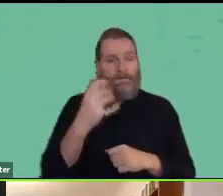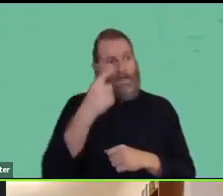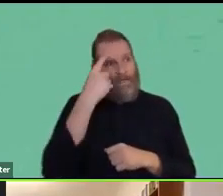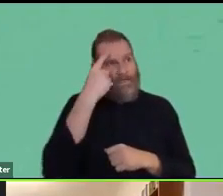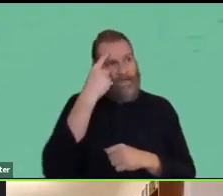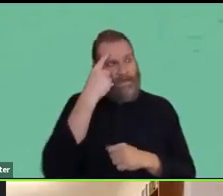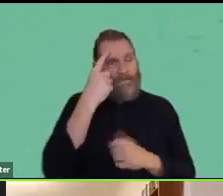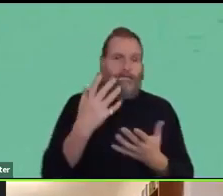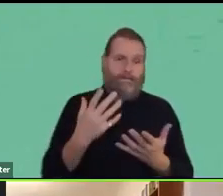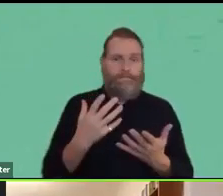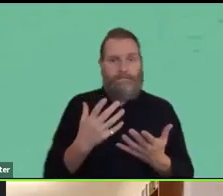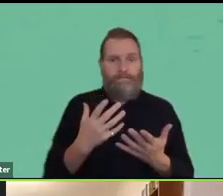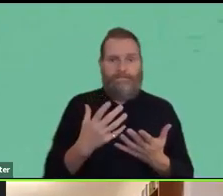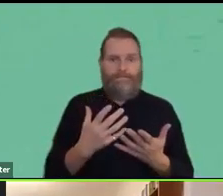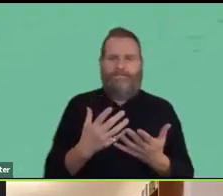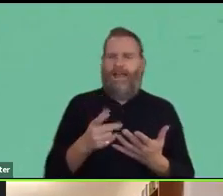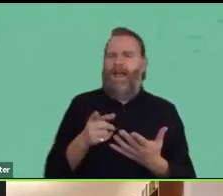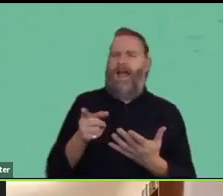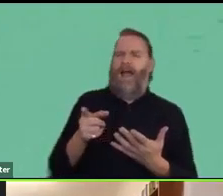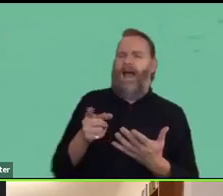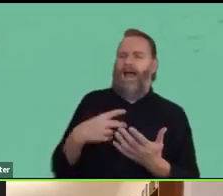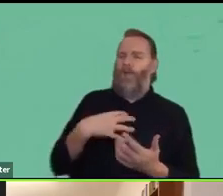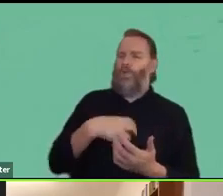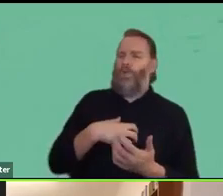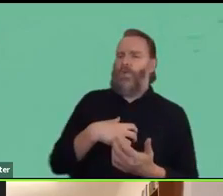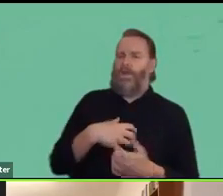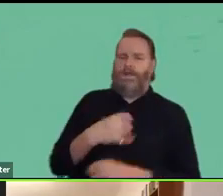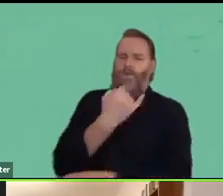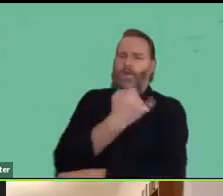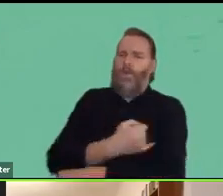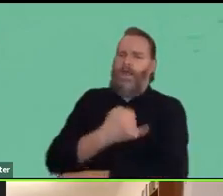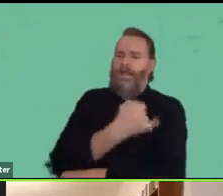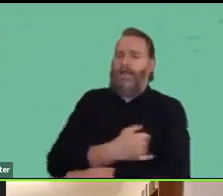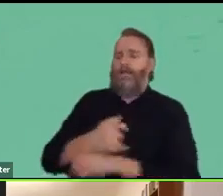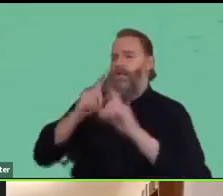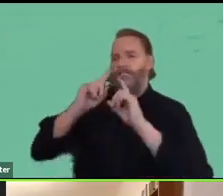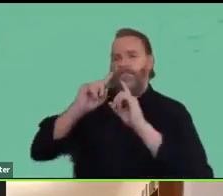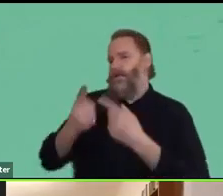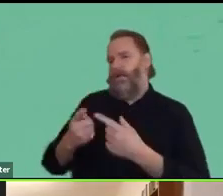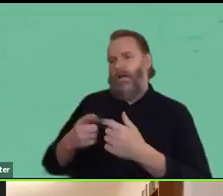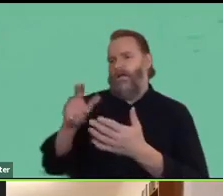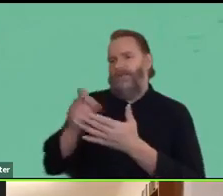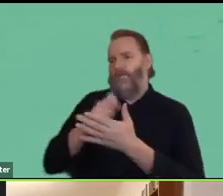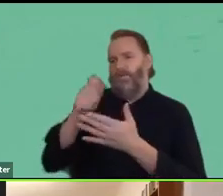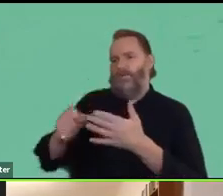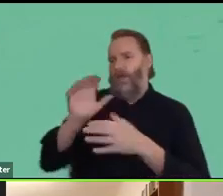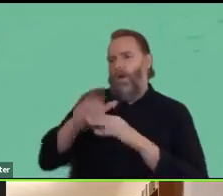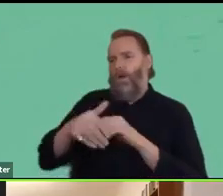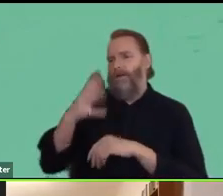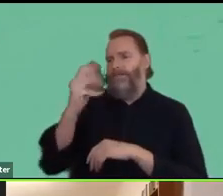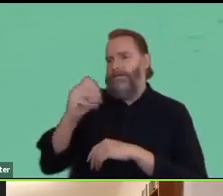get over 50 percent turnouts they don't have to worry about it if they start to see that we are